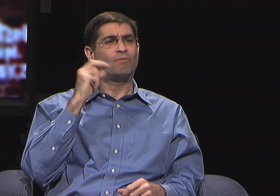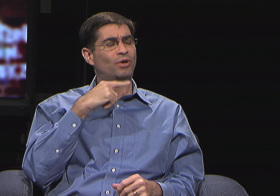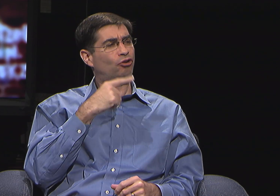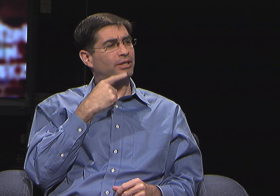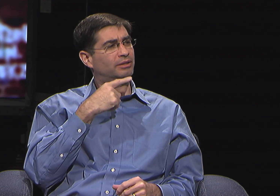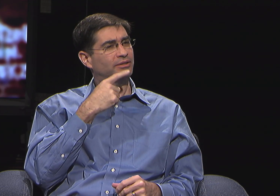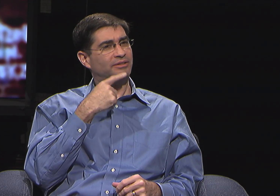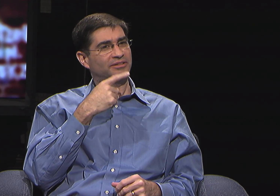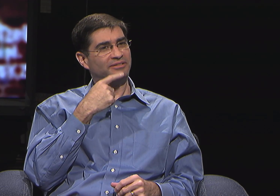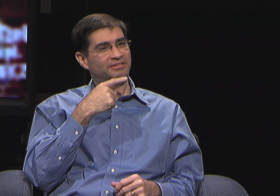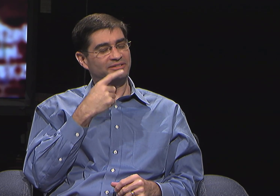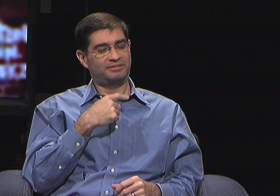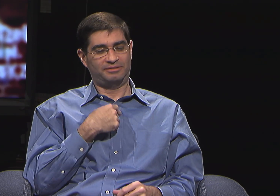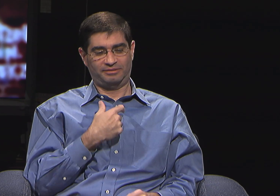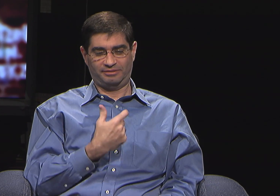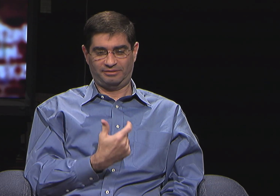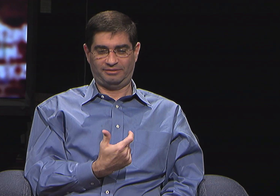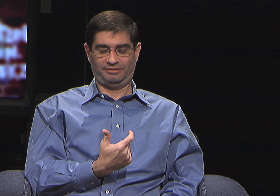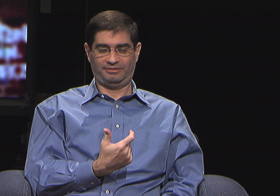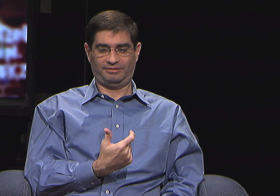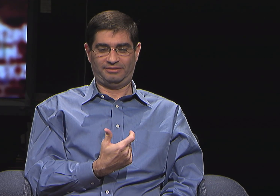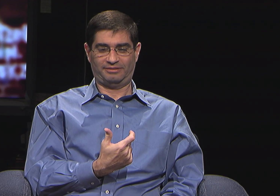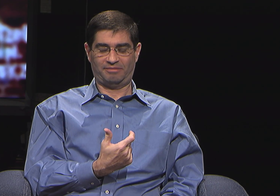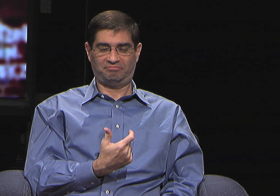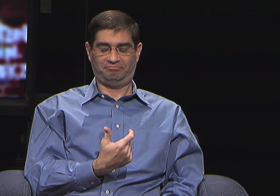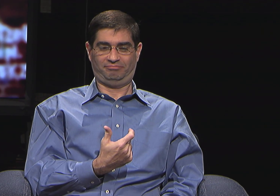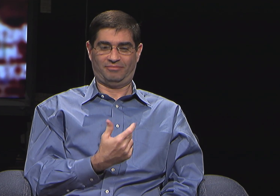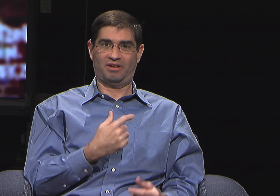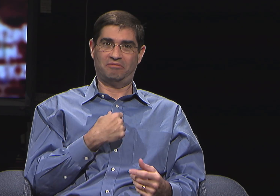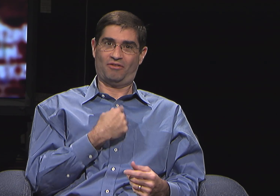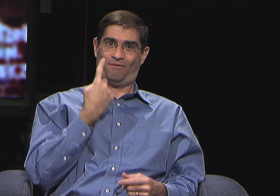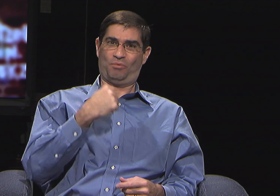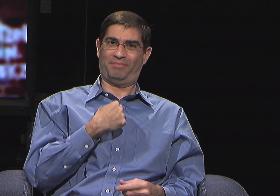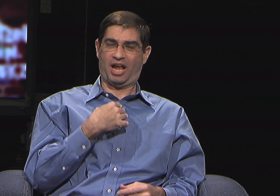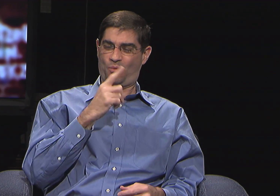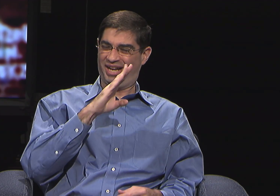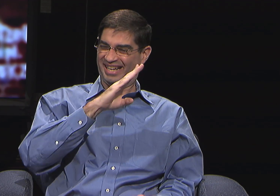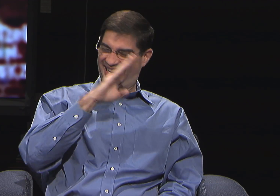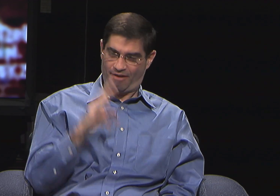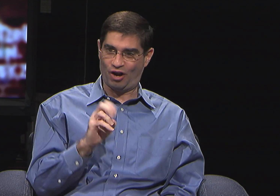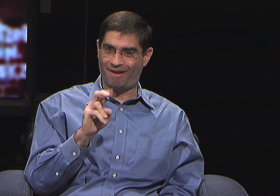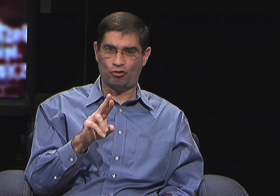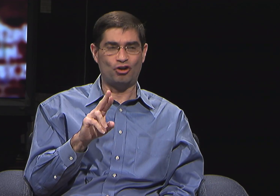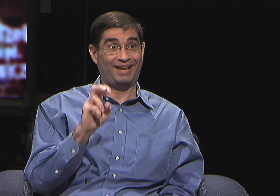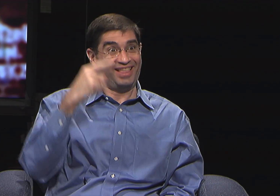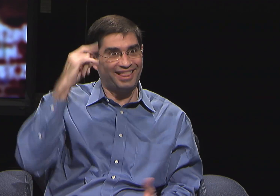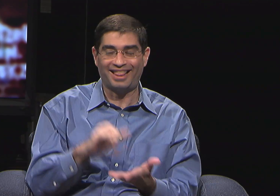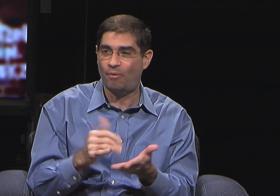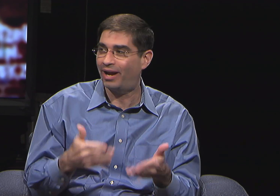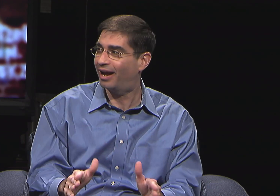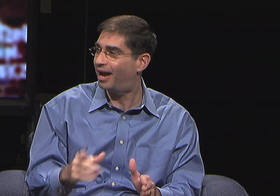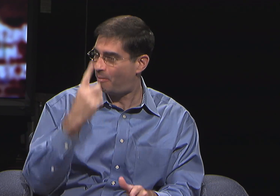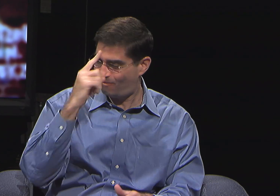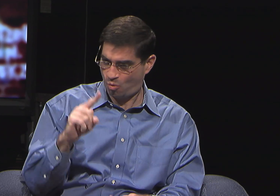and then asked me if he was deaf or hearing. I would never have thought to ask such a question.